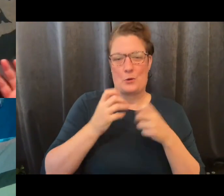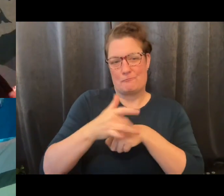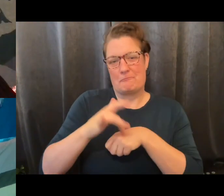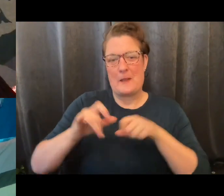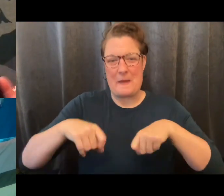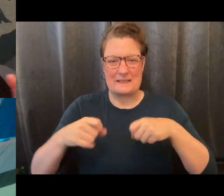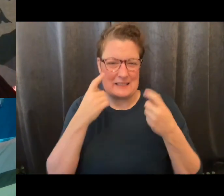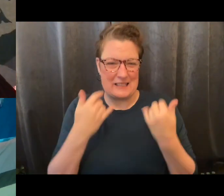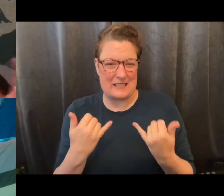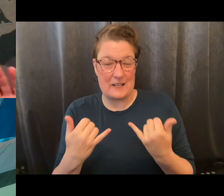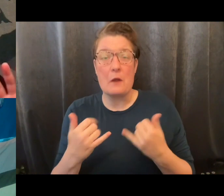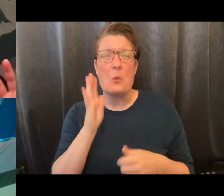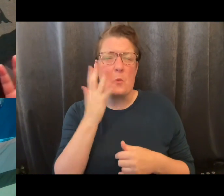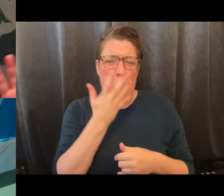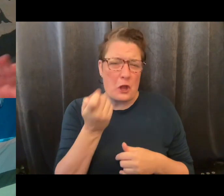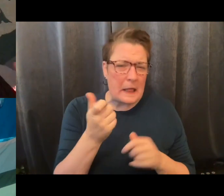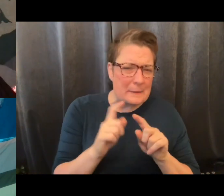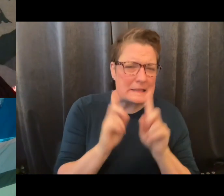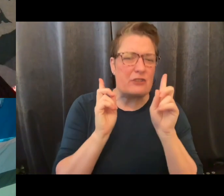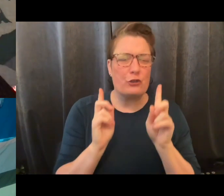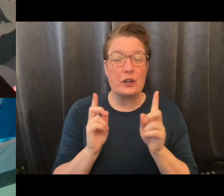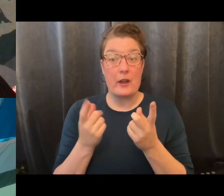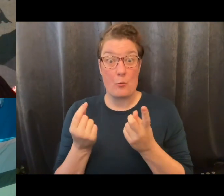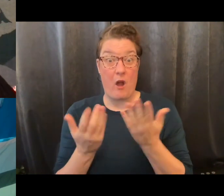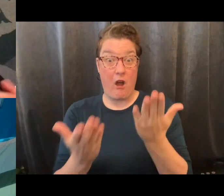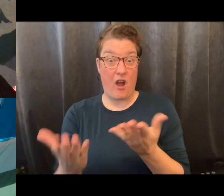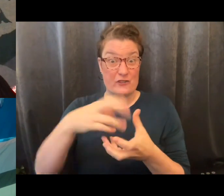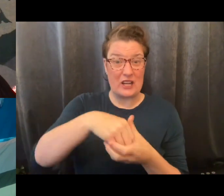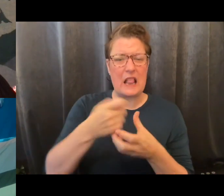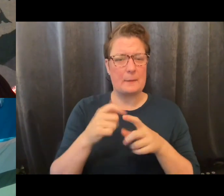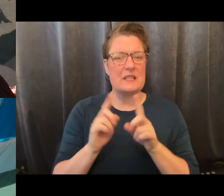It'll have a slightly different offering in it, we won't have the contributors that